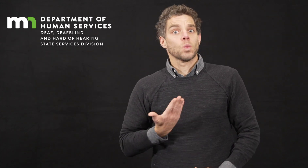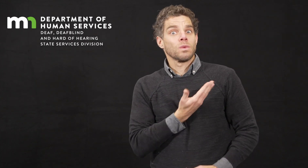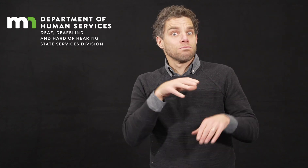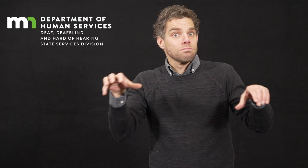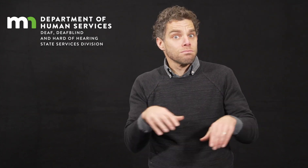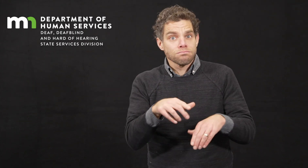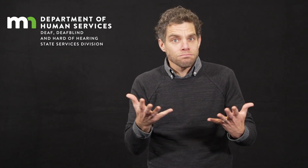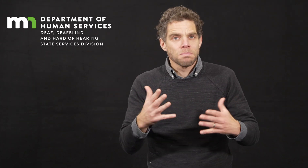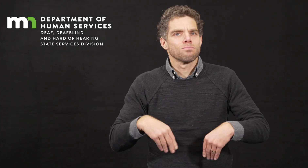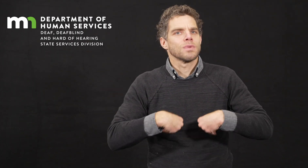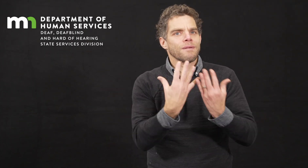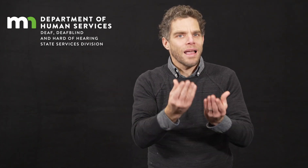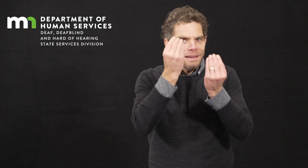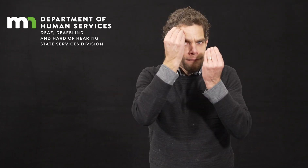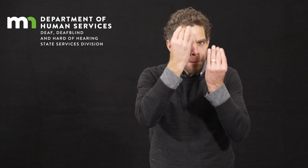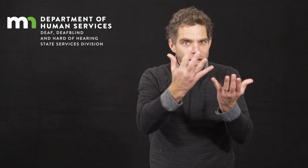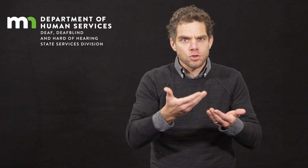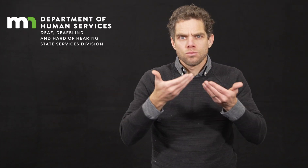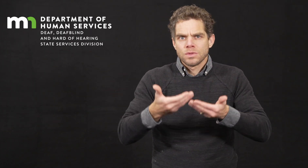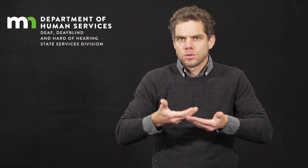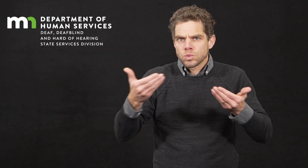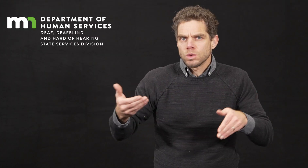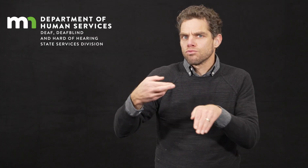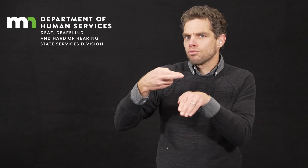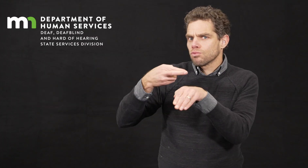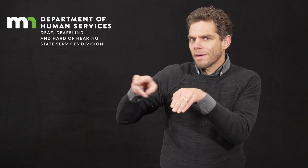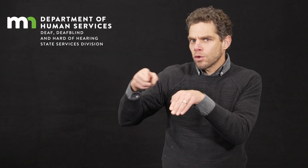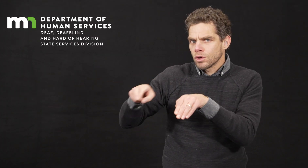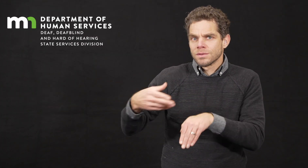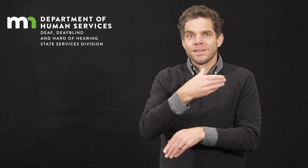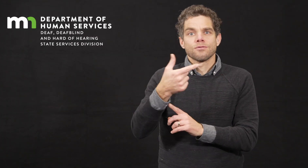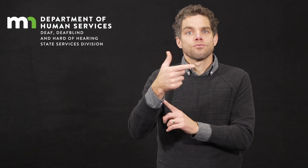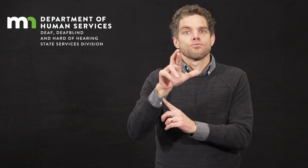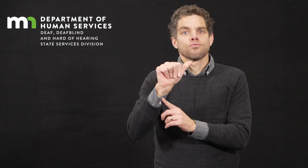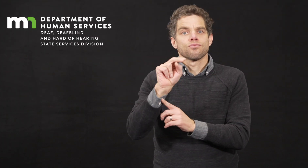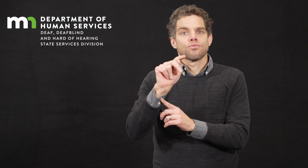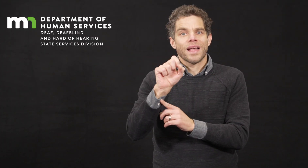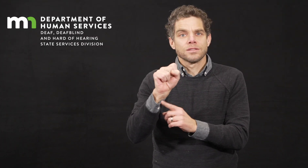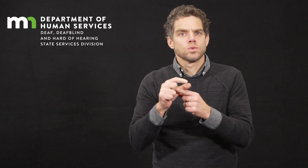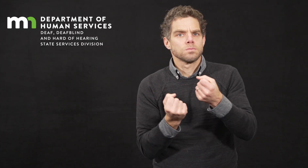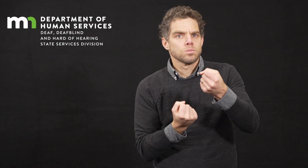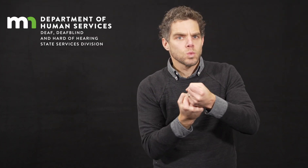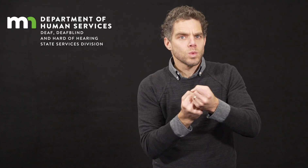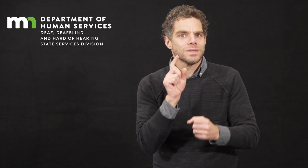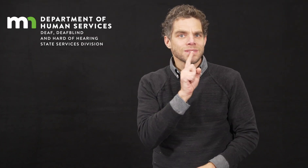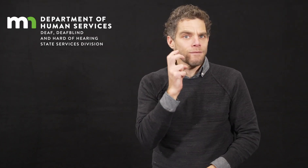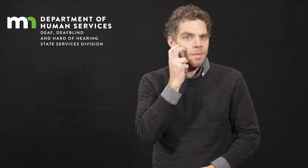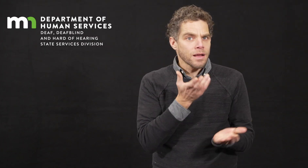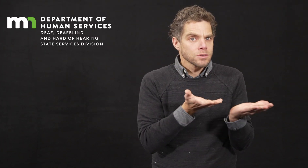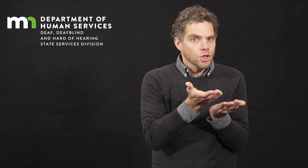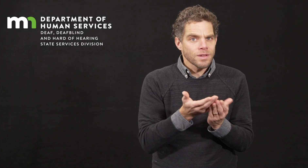We do this by providing information, resources and referrals, and grants to support deafblind services,